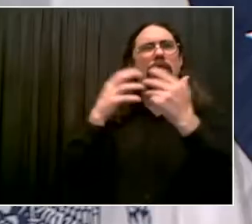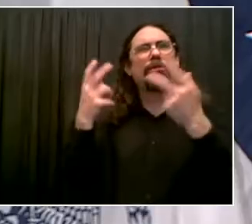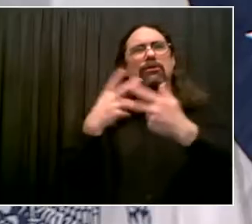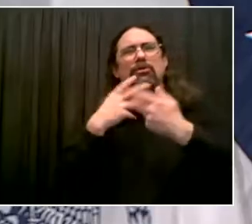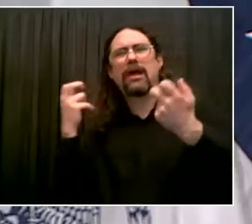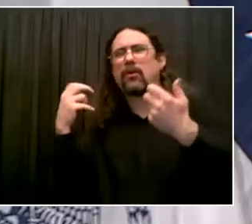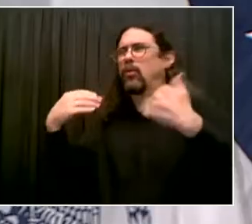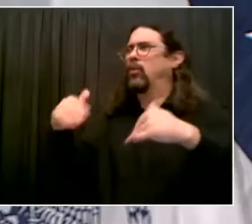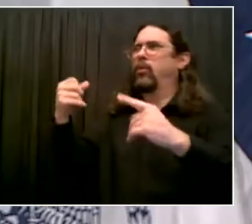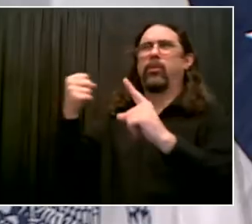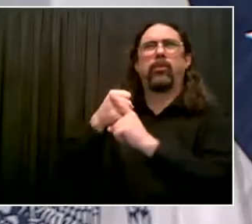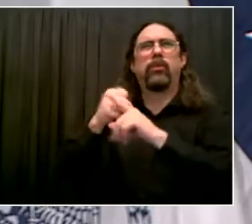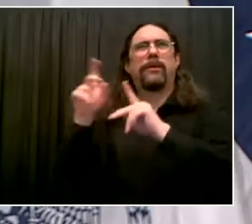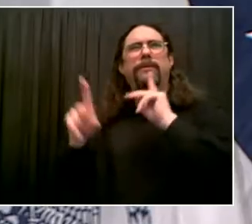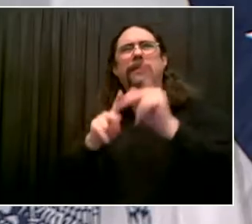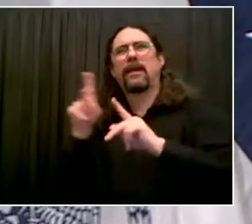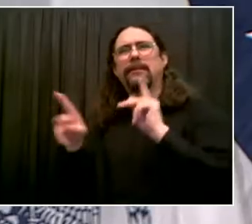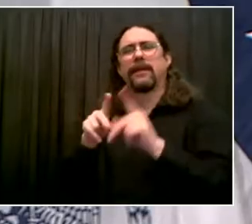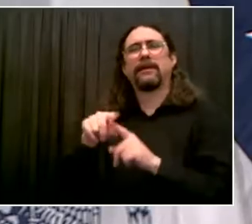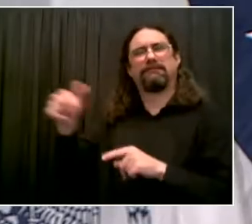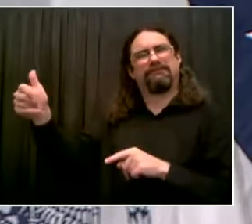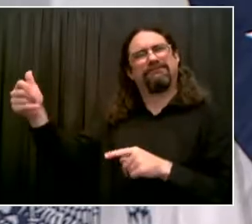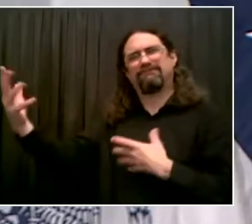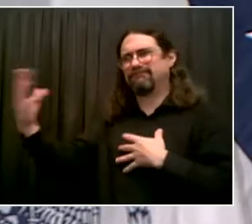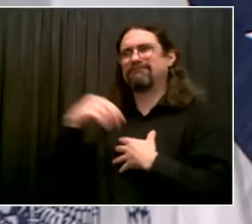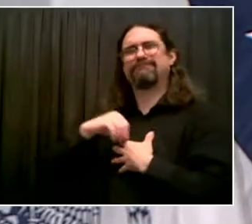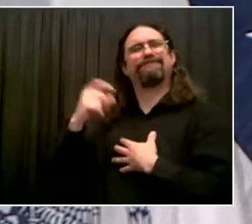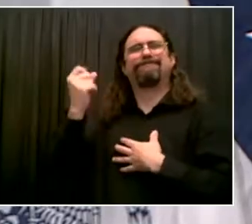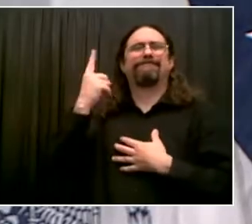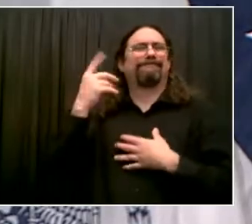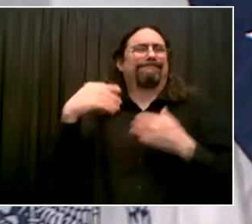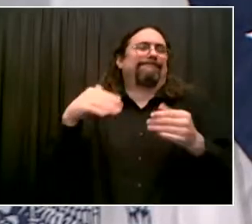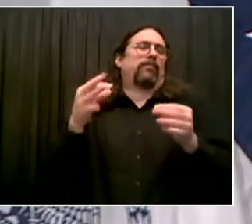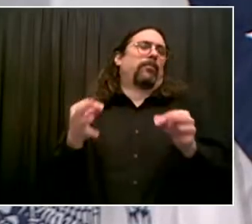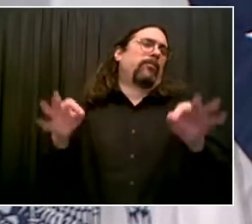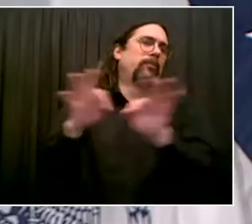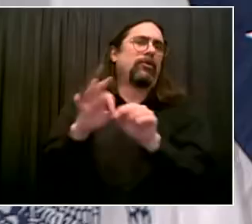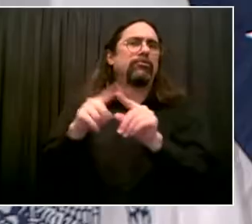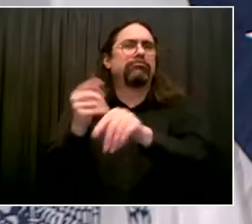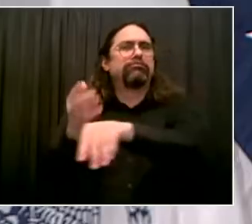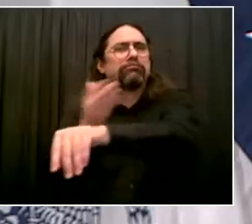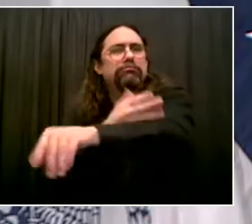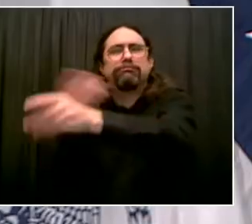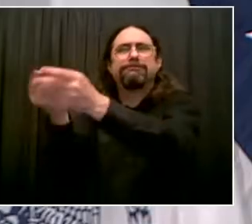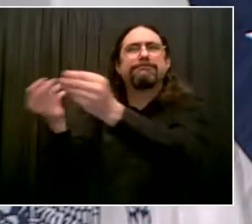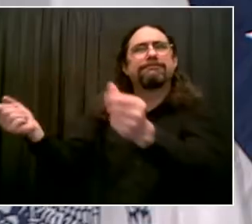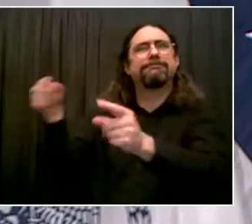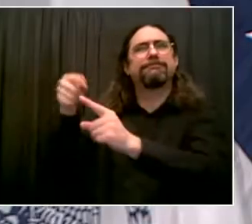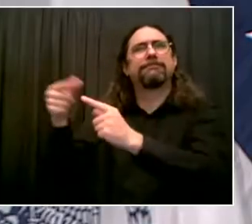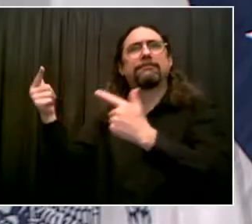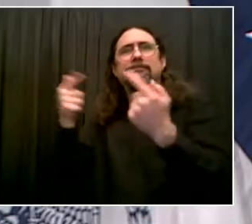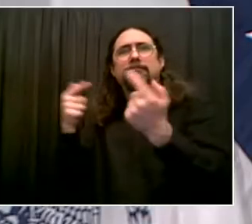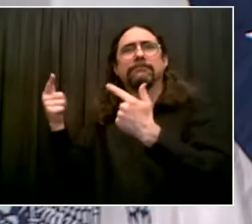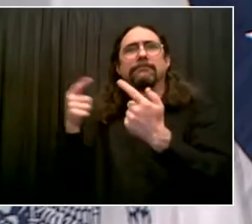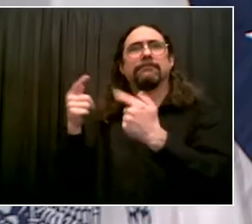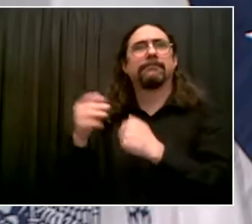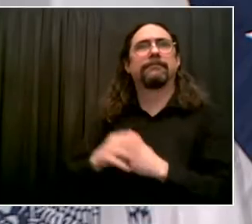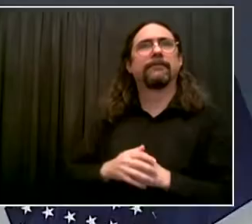ON A COMMUNITY AND UNEDRSTANDING THAT WE HAVE TO REACH YOUNG PEOPLE IN PARTICULAR, GIVE THEM POSITIVE ALTERNATIVES WHILELS AO